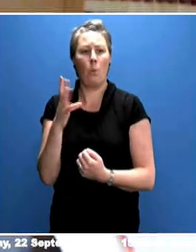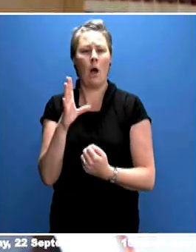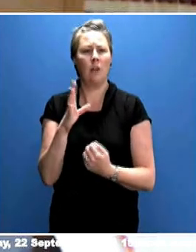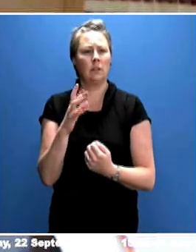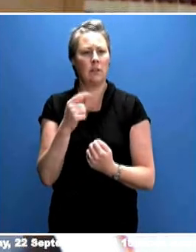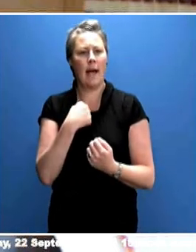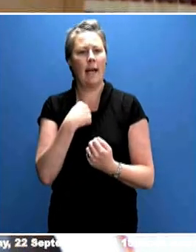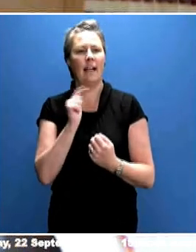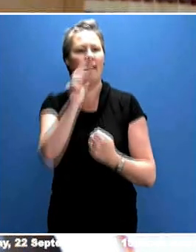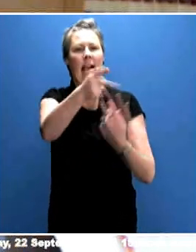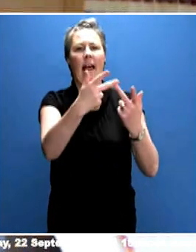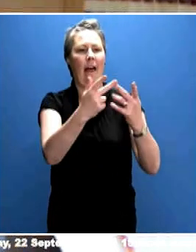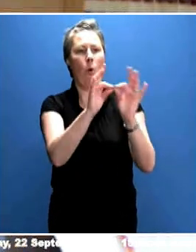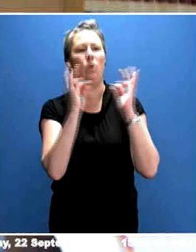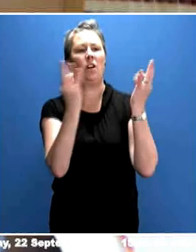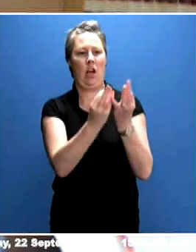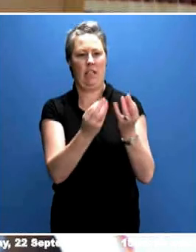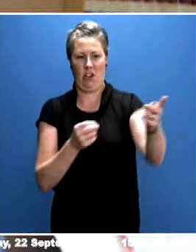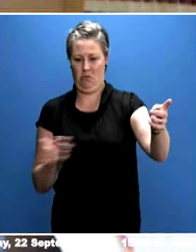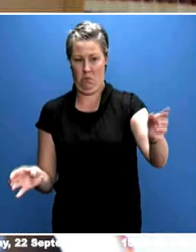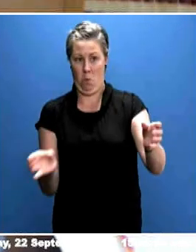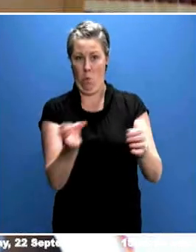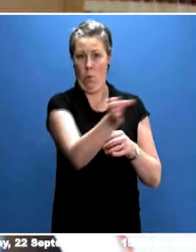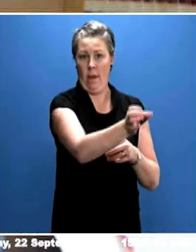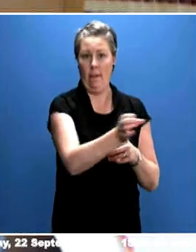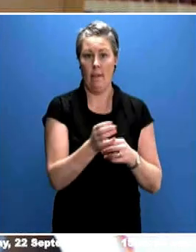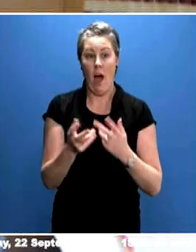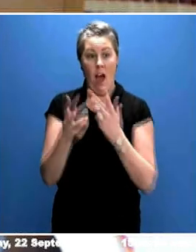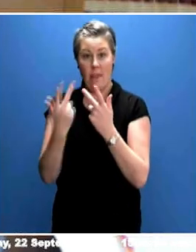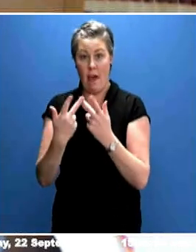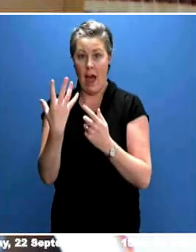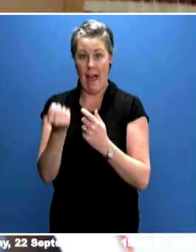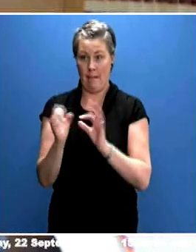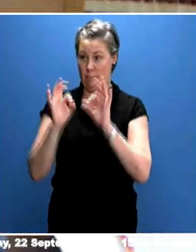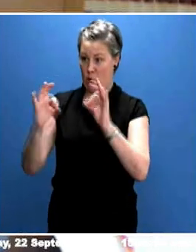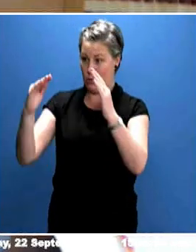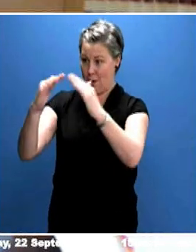set up a house where we've got our trained staff that work on a sort of a